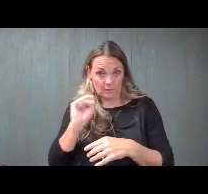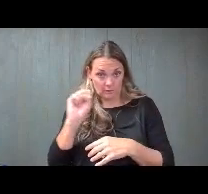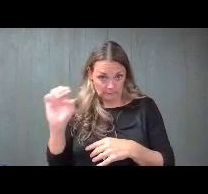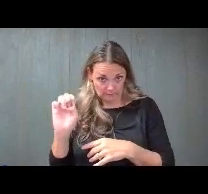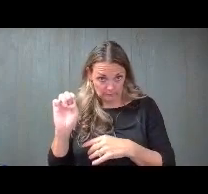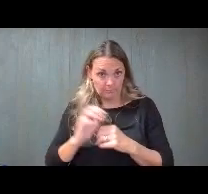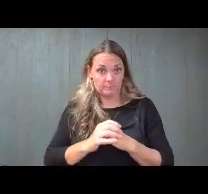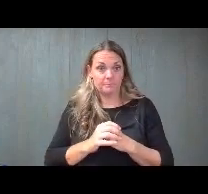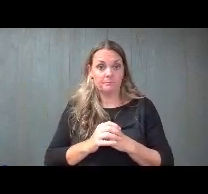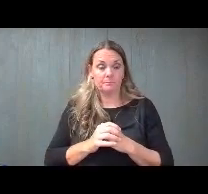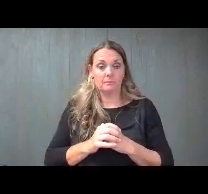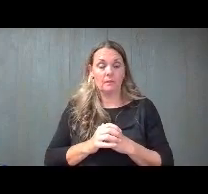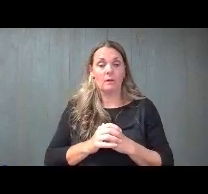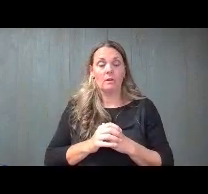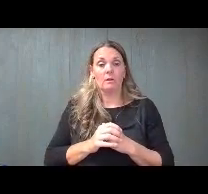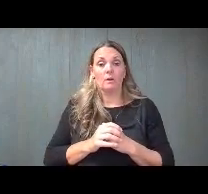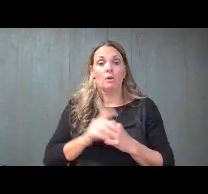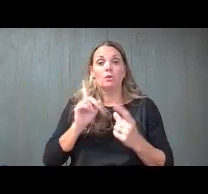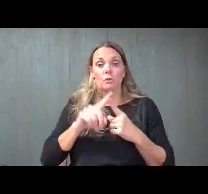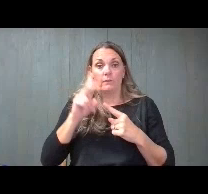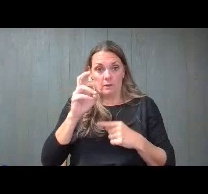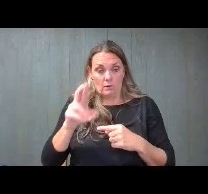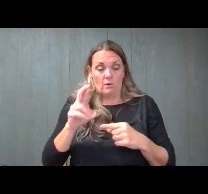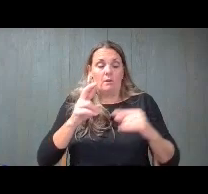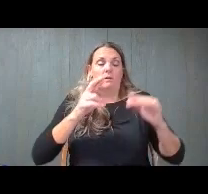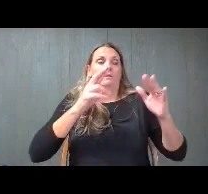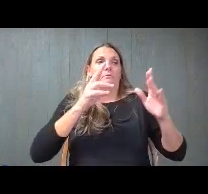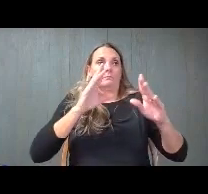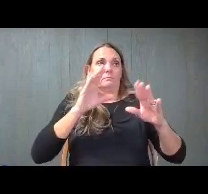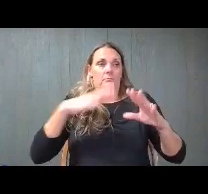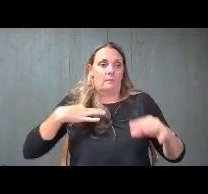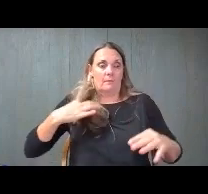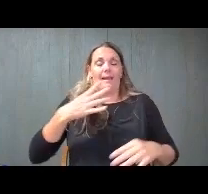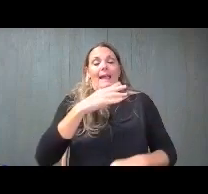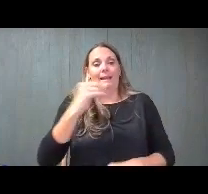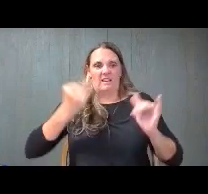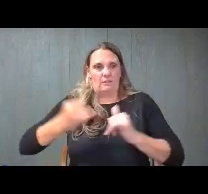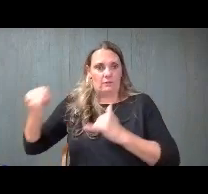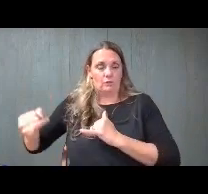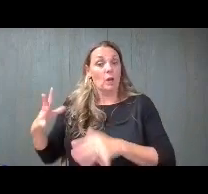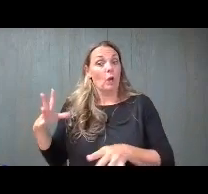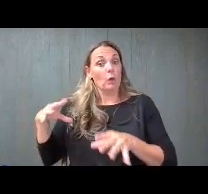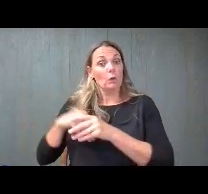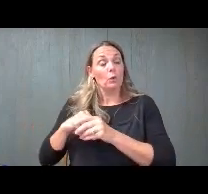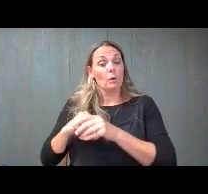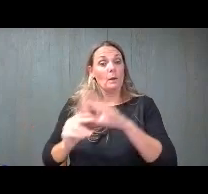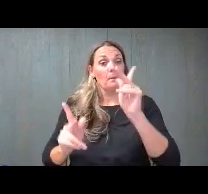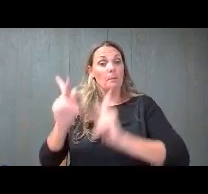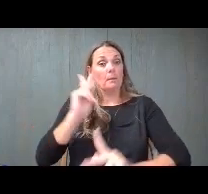to VR. Applicants are eligible individuals, including those with the most significant disabilities,